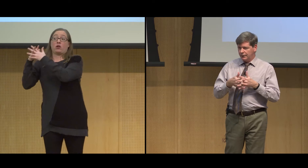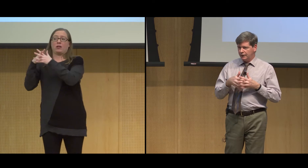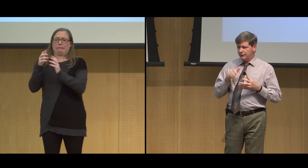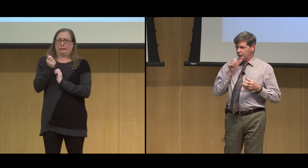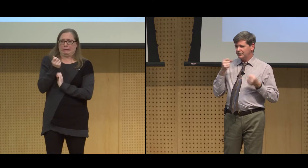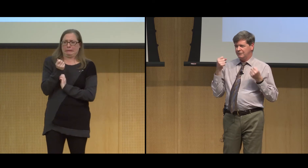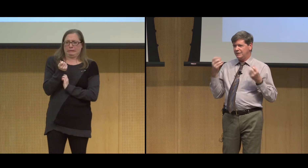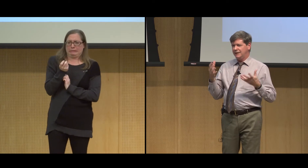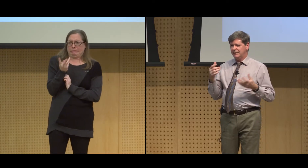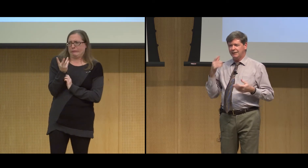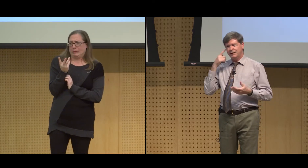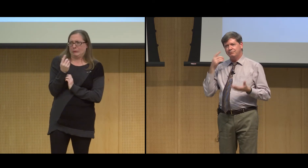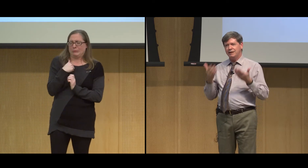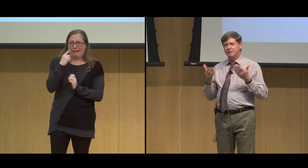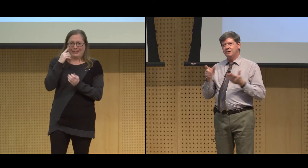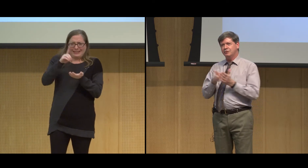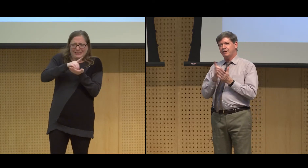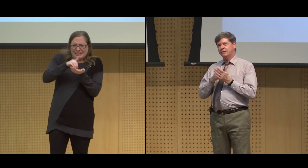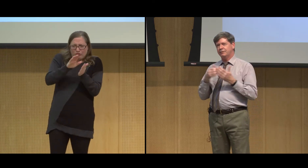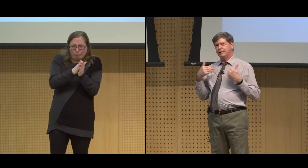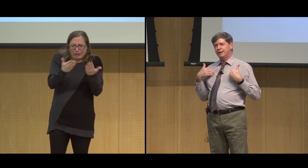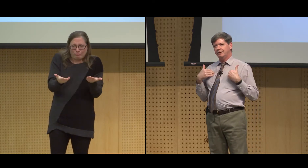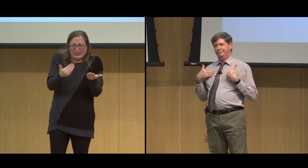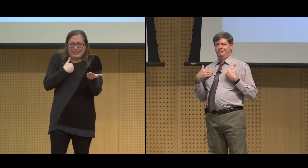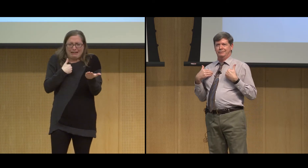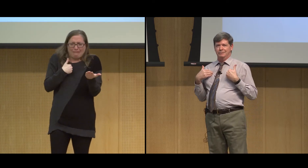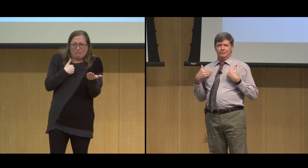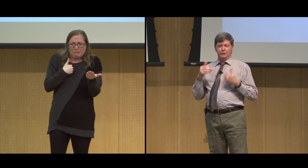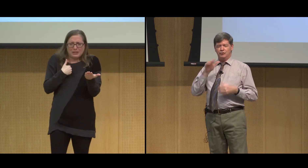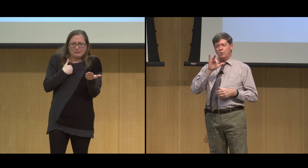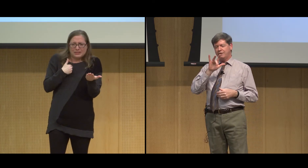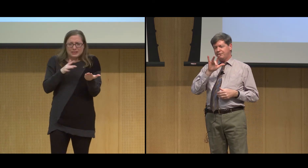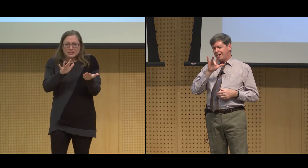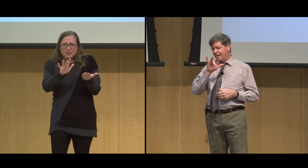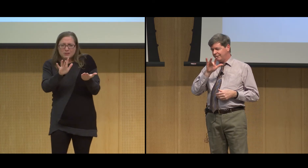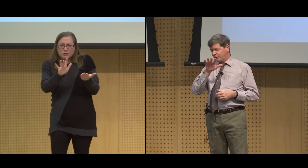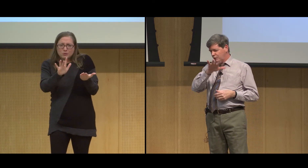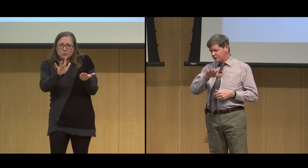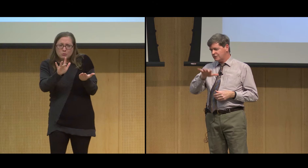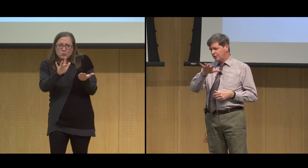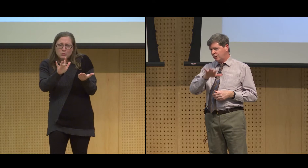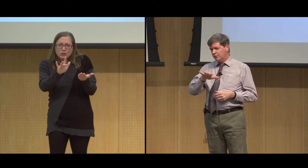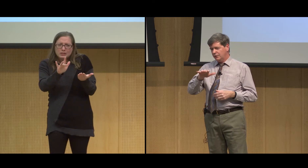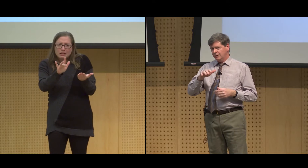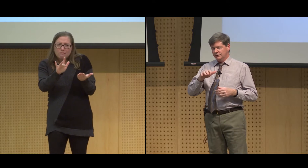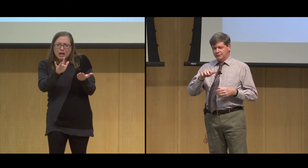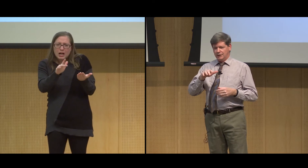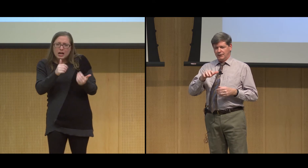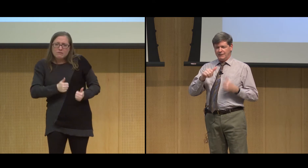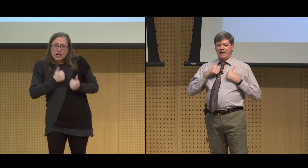There wasn't many. I think maybe the directory had 25 or so addresses